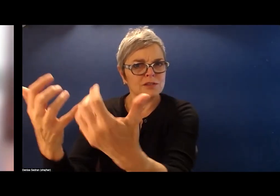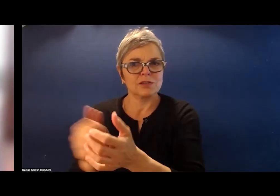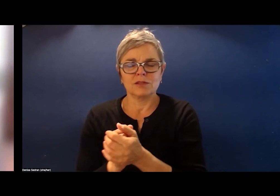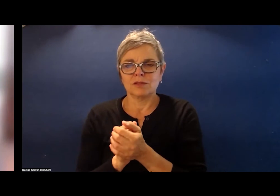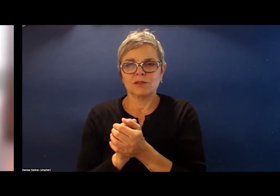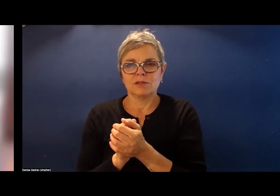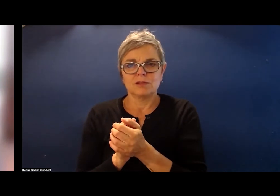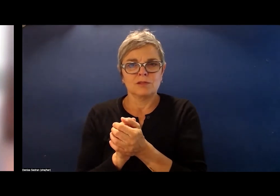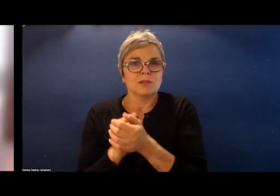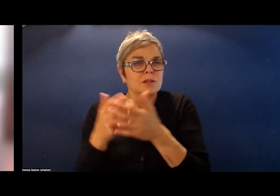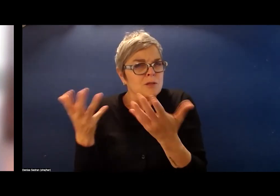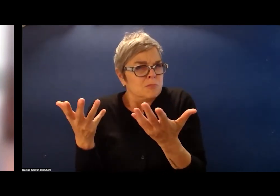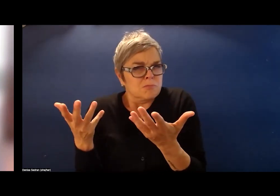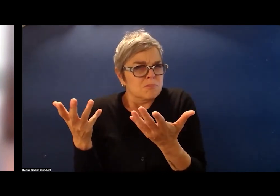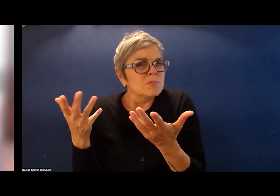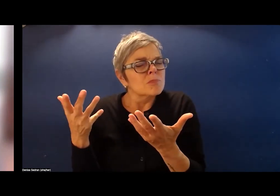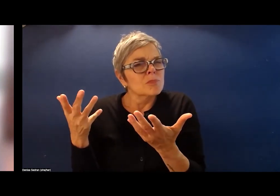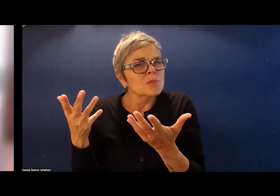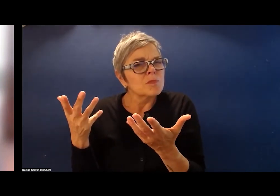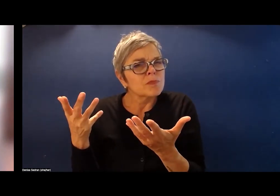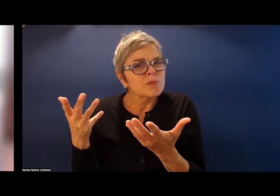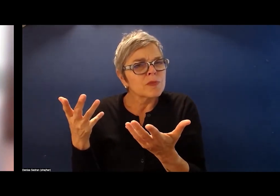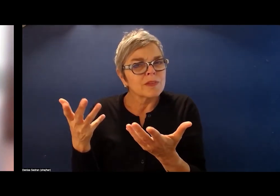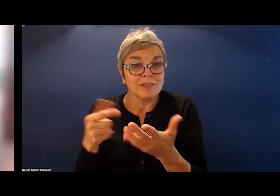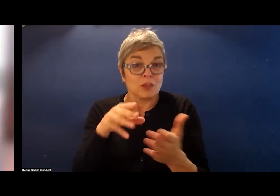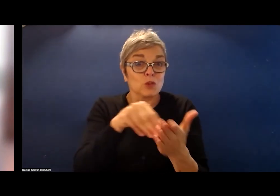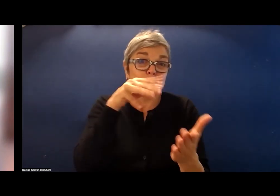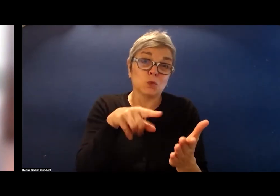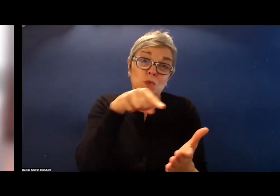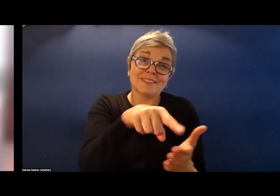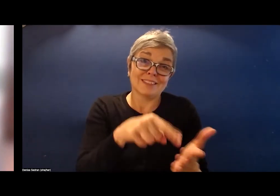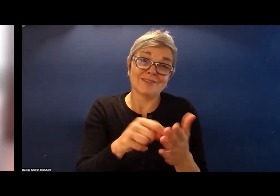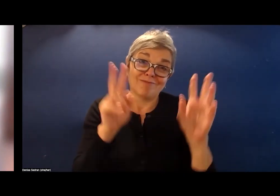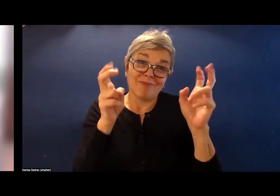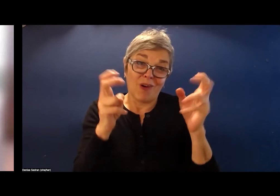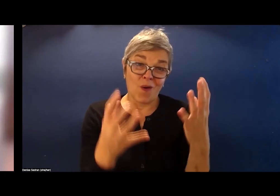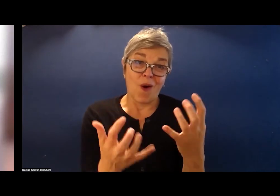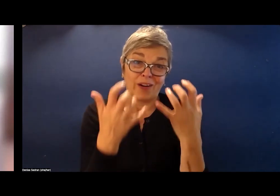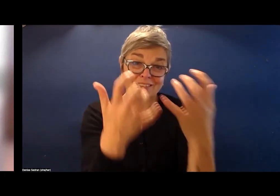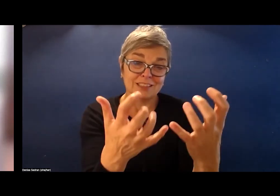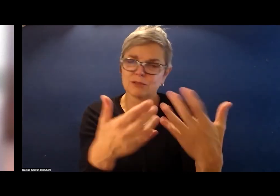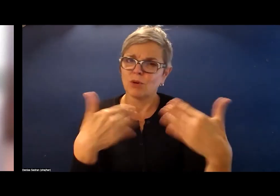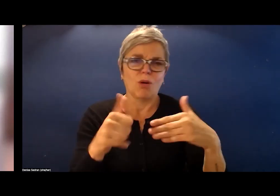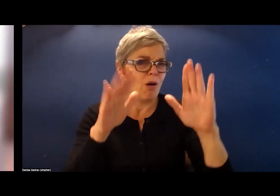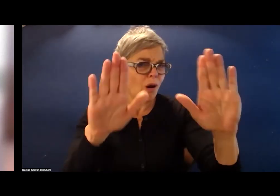of remarkable students, engaged so willingly and actively and honestly.